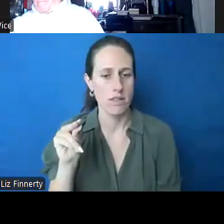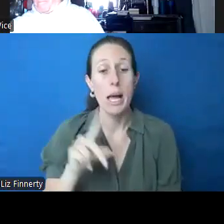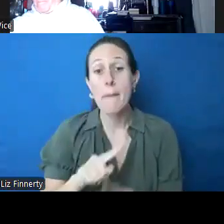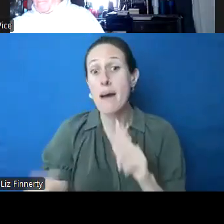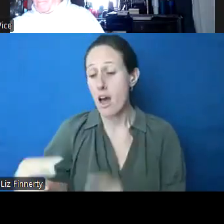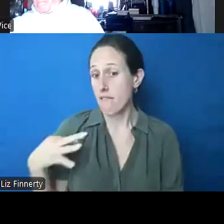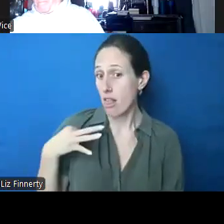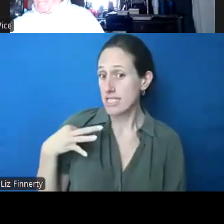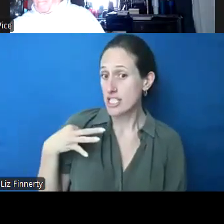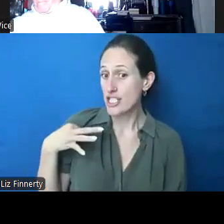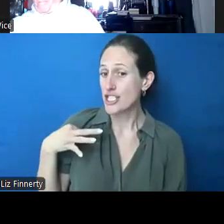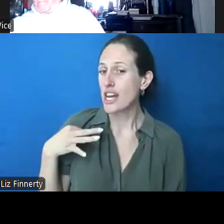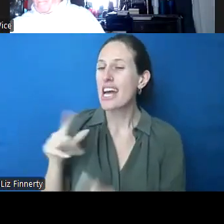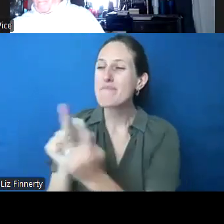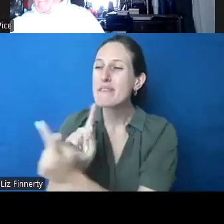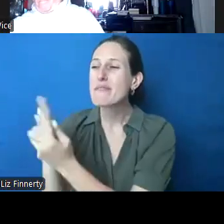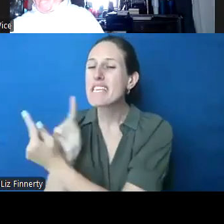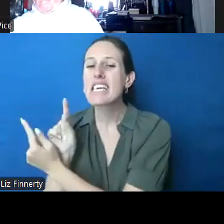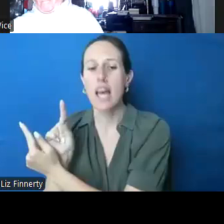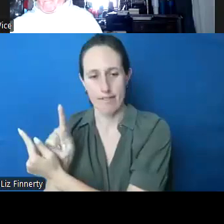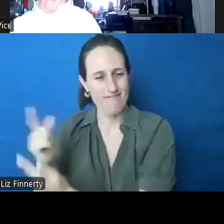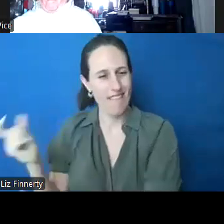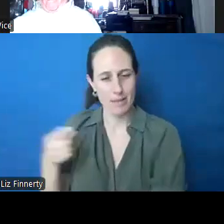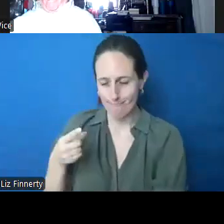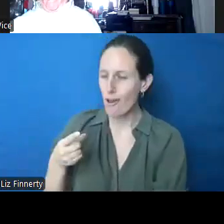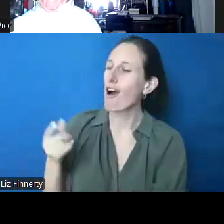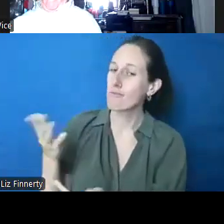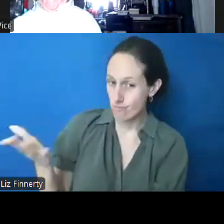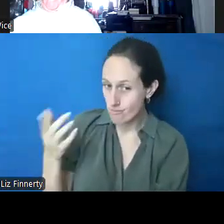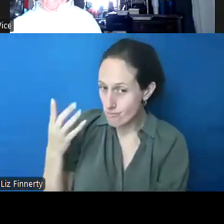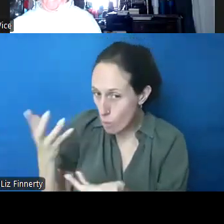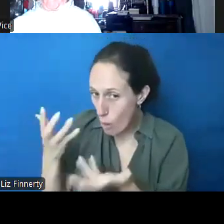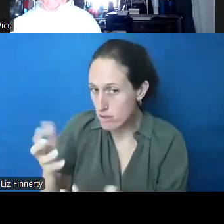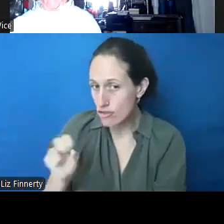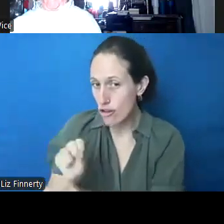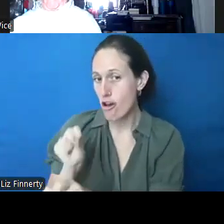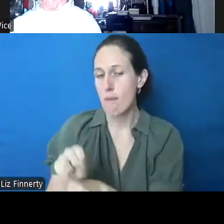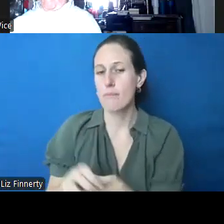volunteer work. When I was in college, I did a lot of internships. For the internship